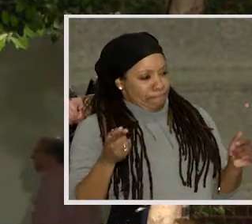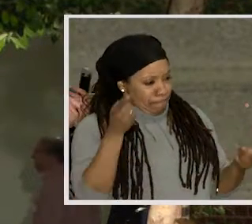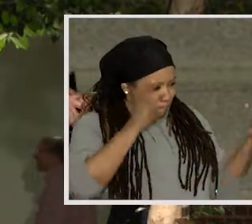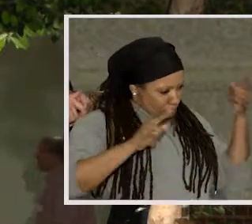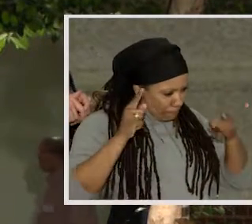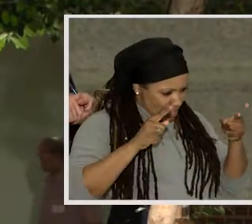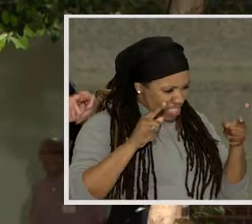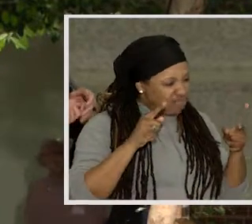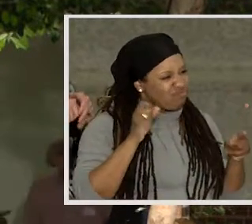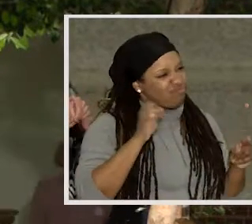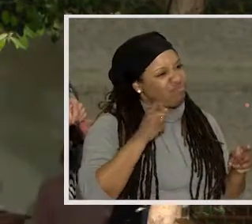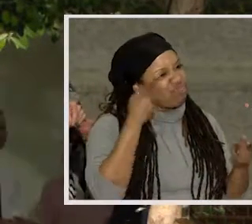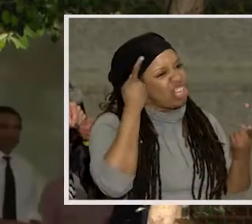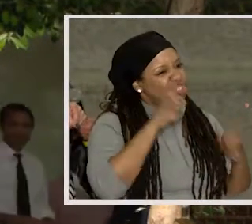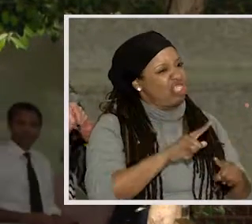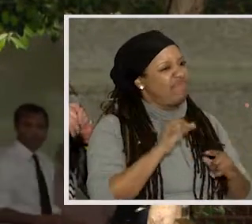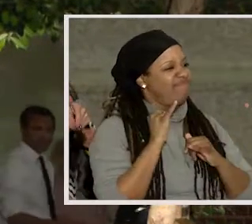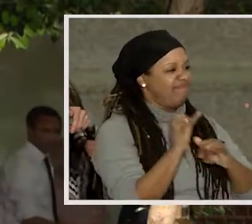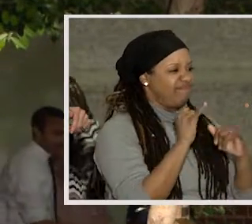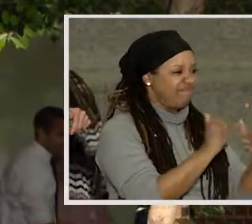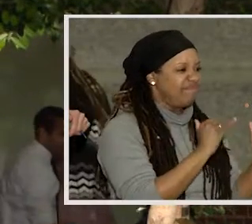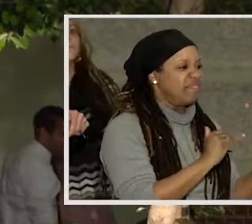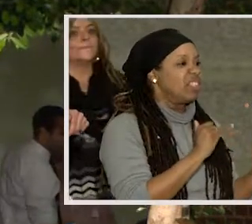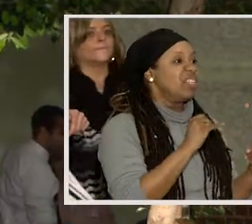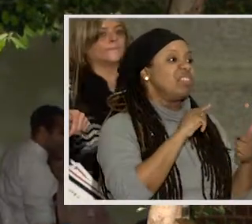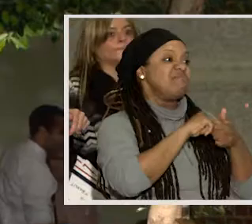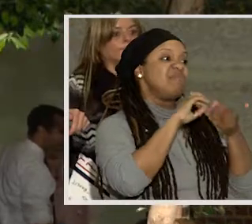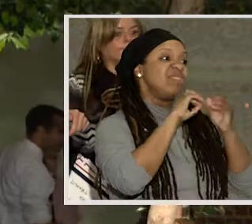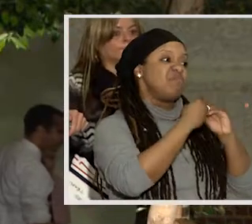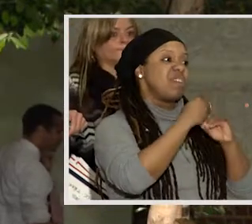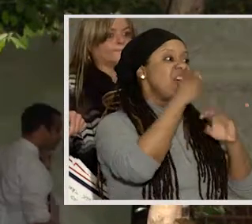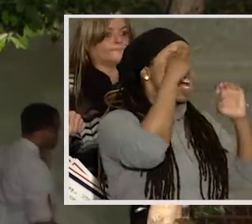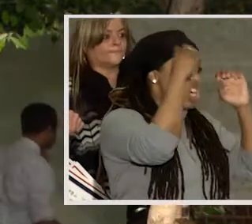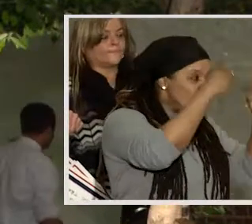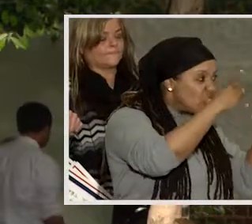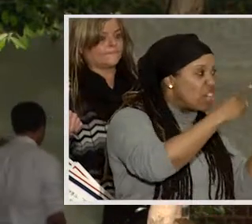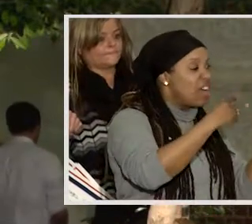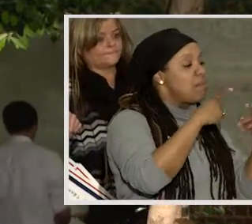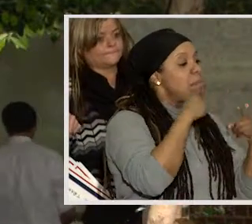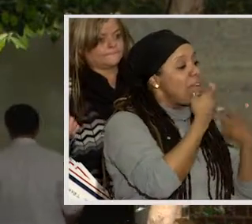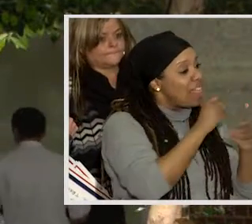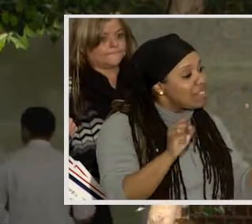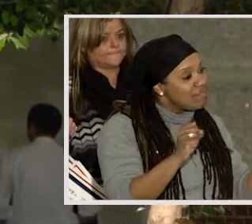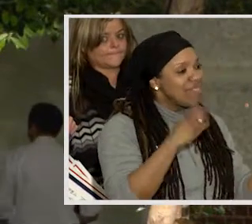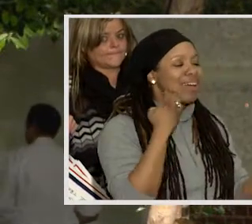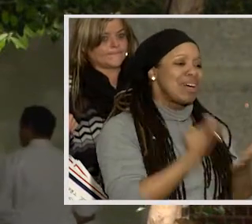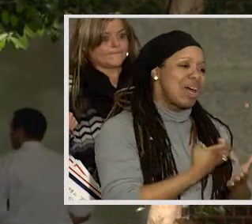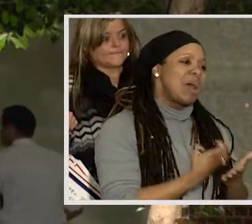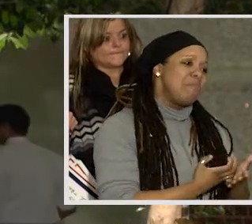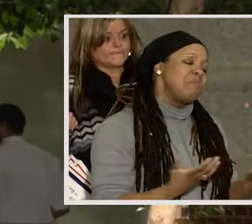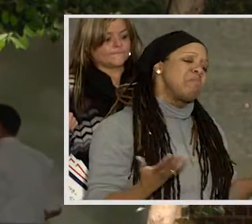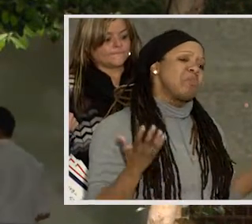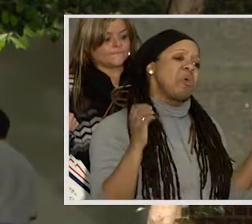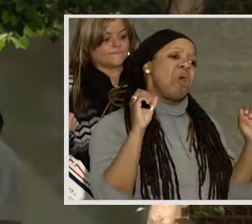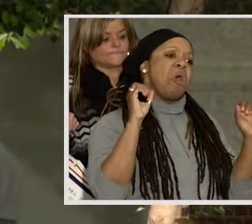OPPORTUNITY, YES, THOSE ARE IMPORTANT BUT WE HAVE TO THINK ABOUT WHETHER OR NOT THOSE FUNCTIONS ARE BEING MANAGED